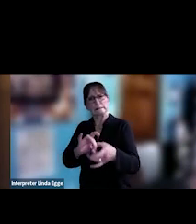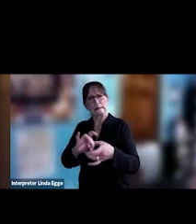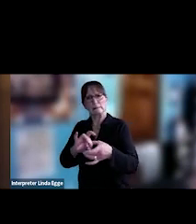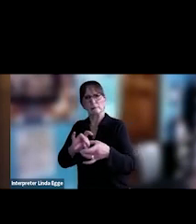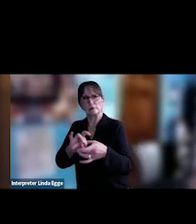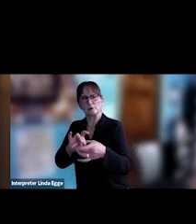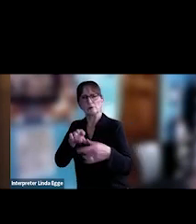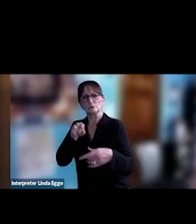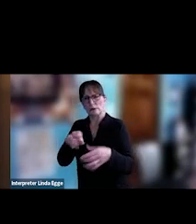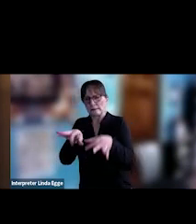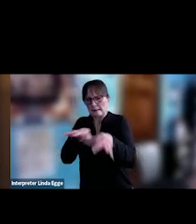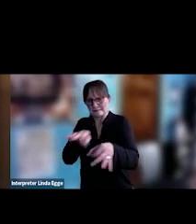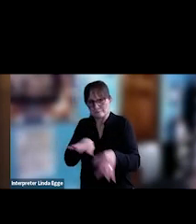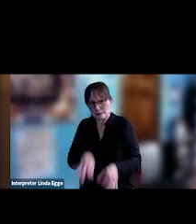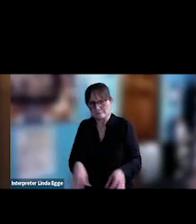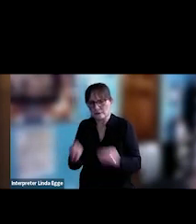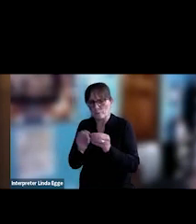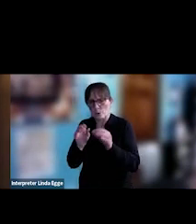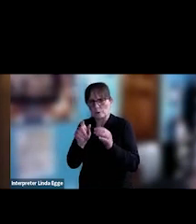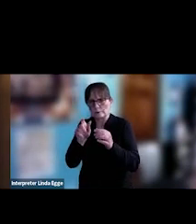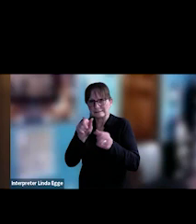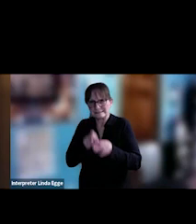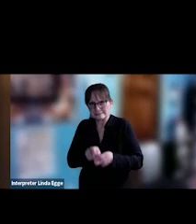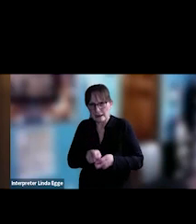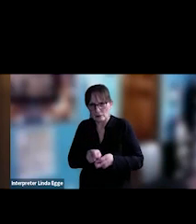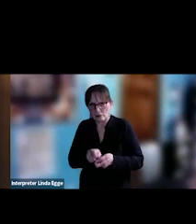that explains this in more detail. The POMS